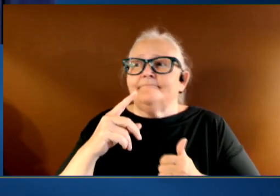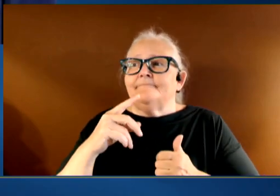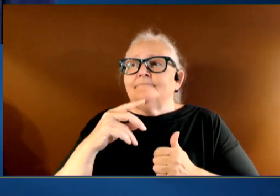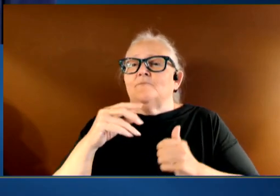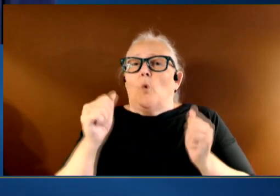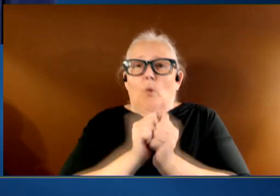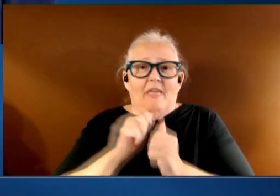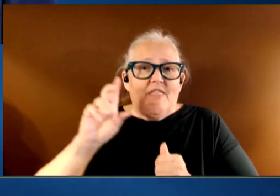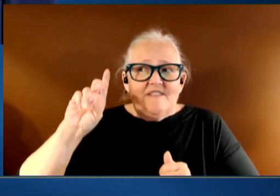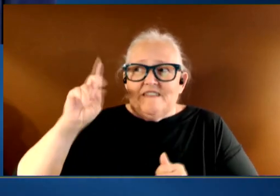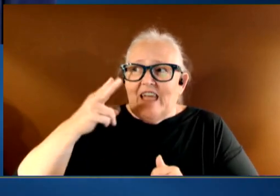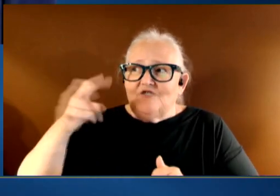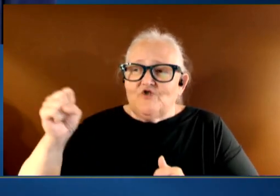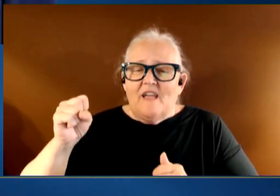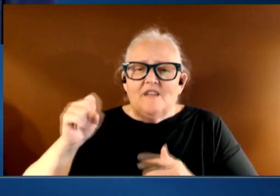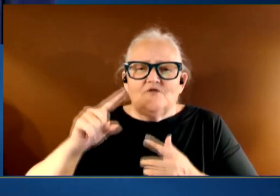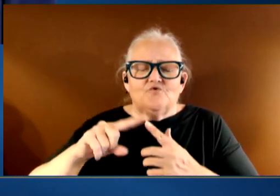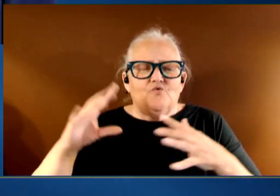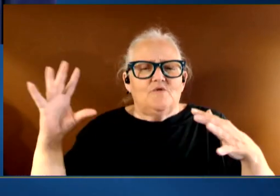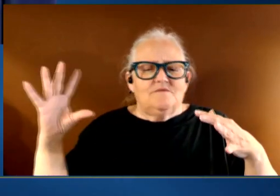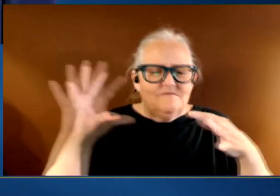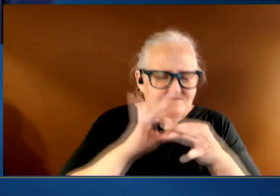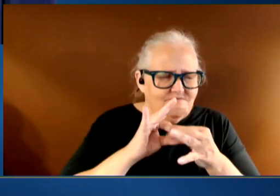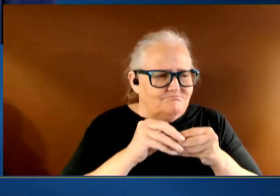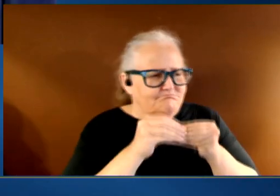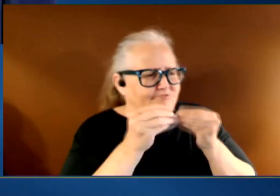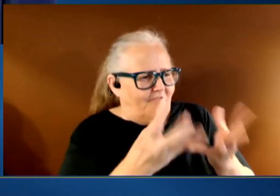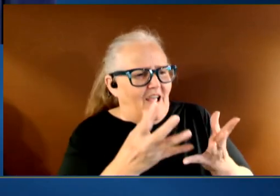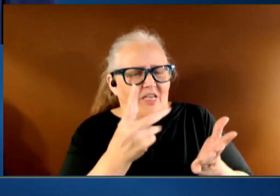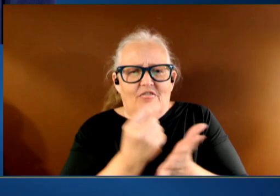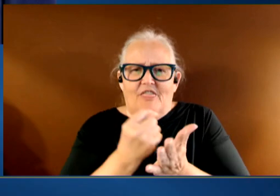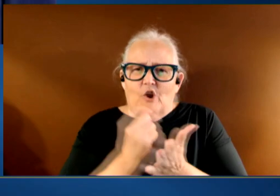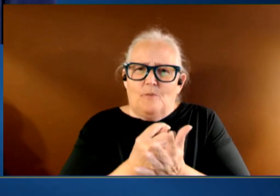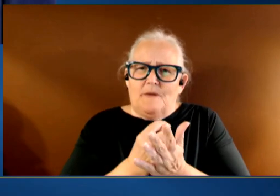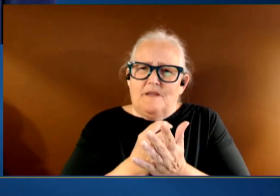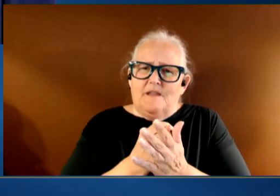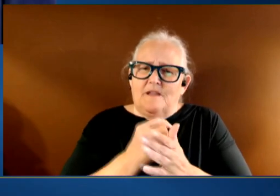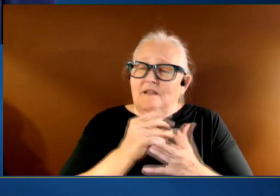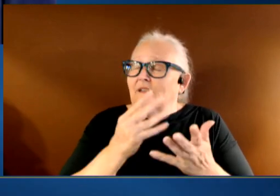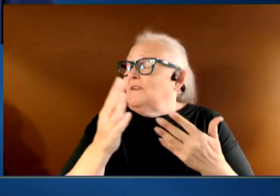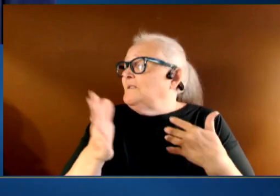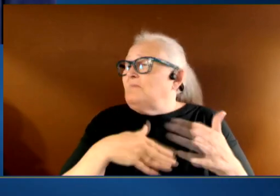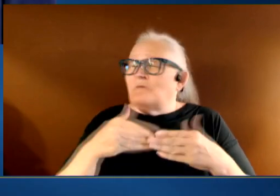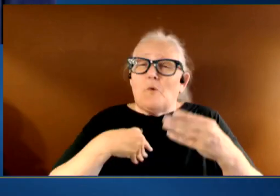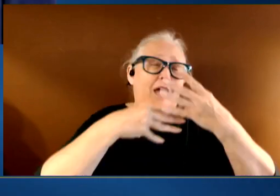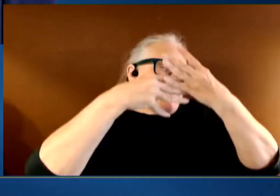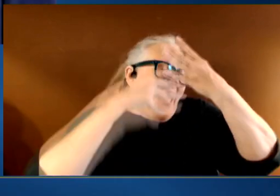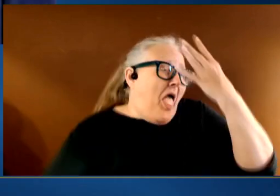so we can get these therapies. So we can have all the therapies in the world, but if we don't have